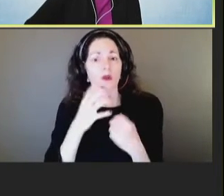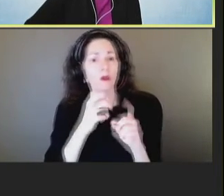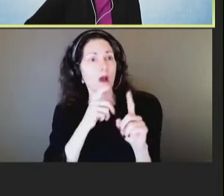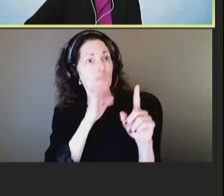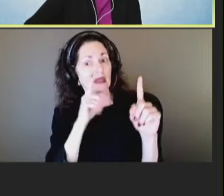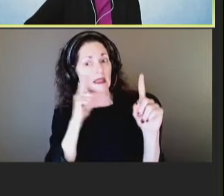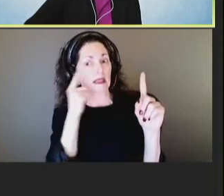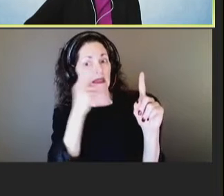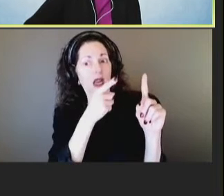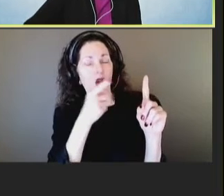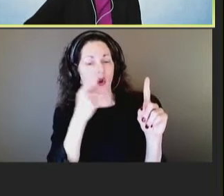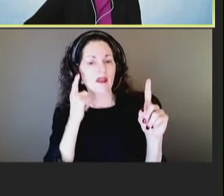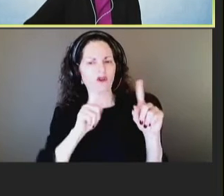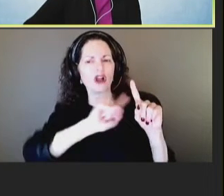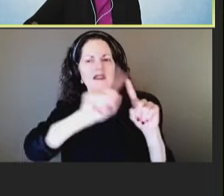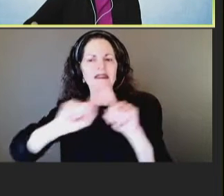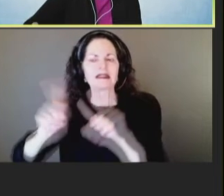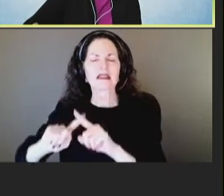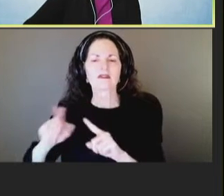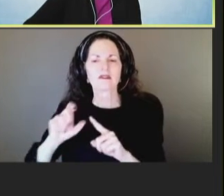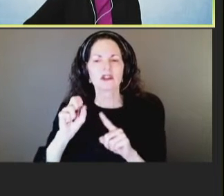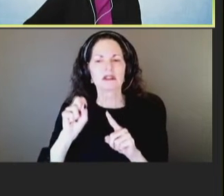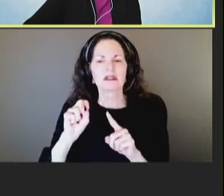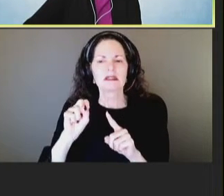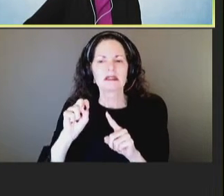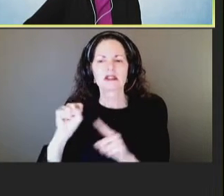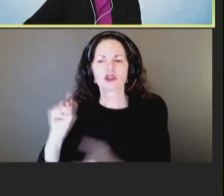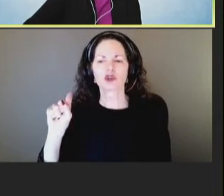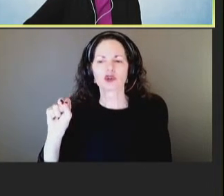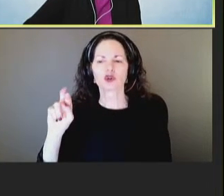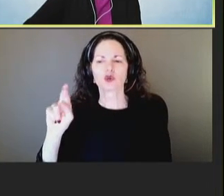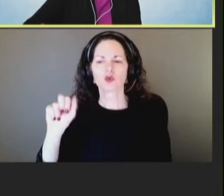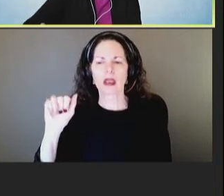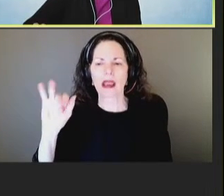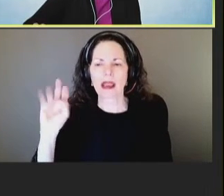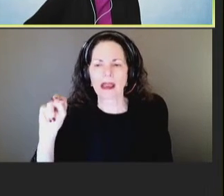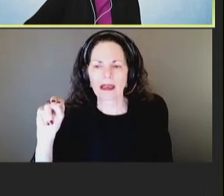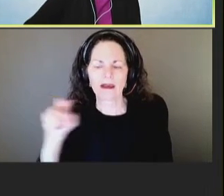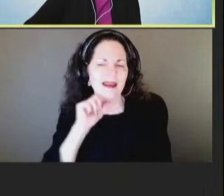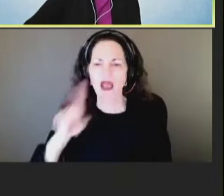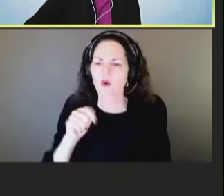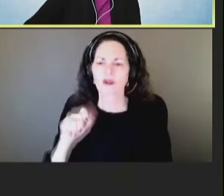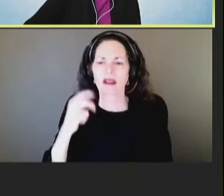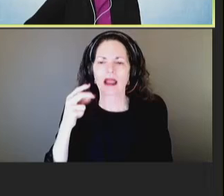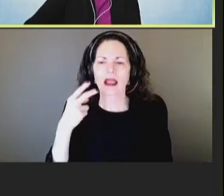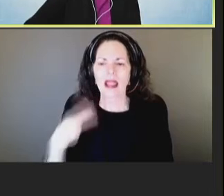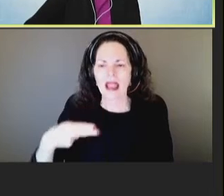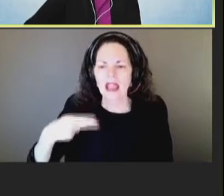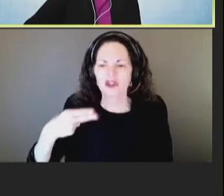diverse subtypes and diverse strains, so, not just H5 and H7, but H9 and H2. So,